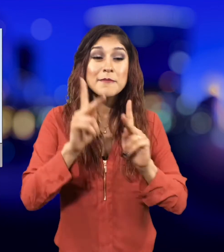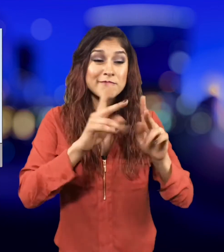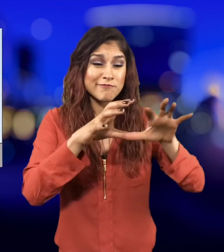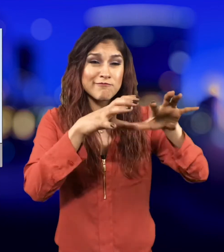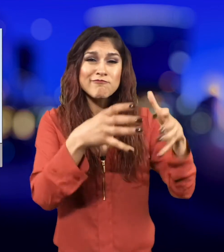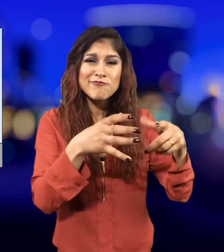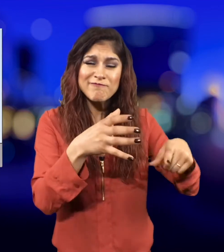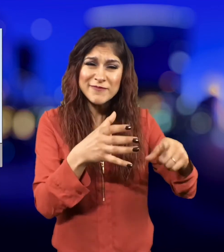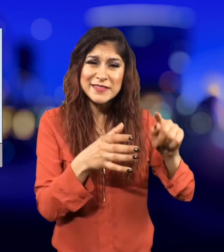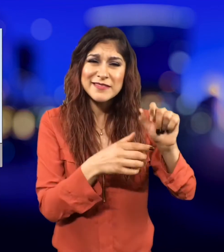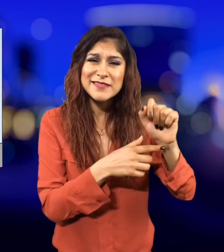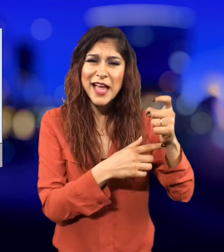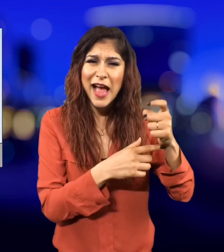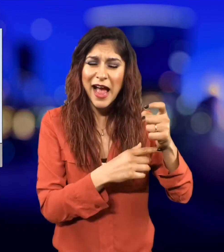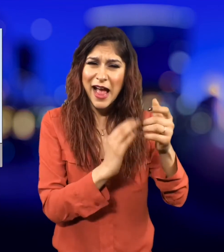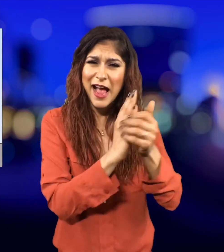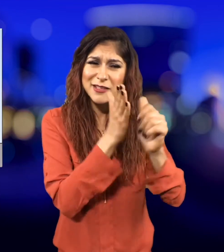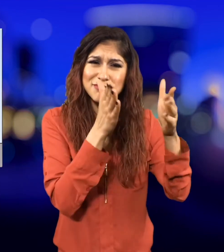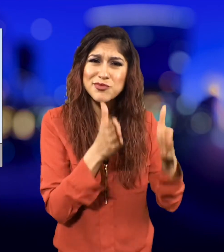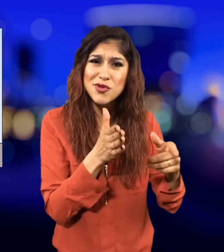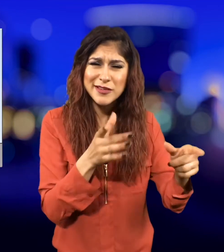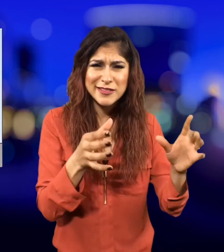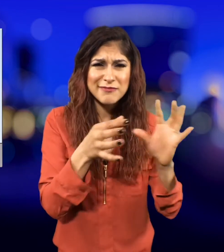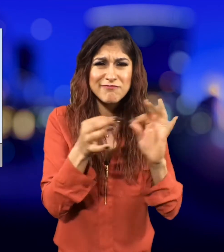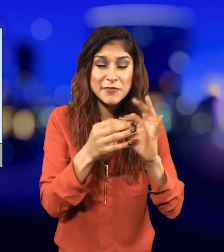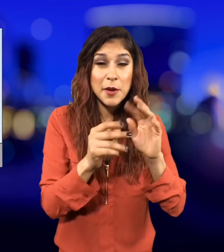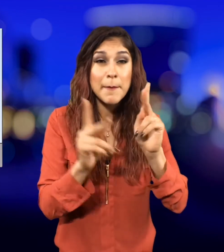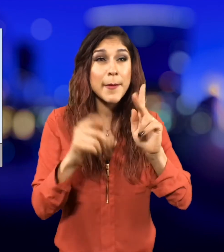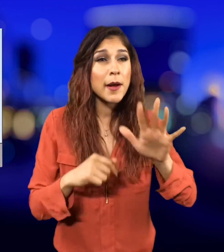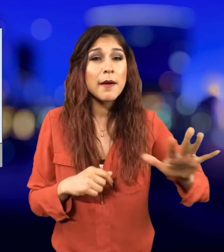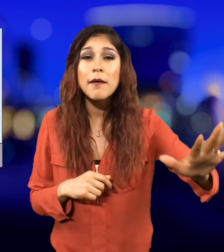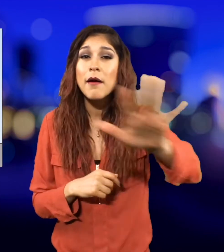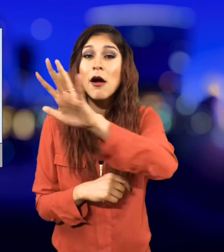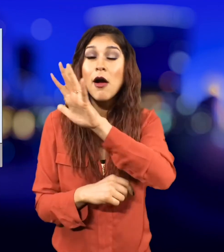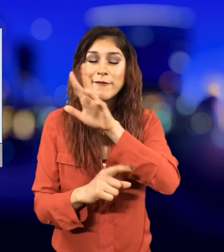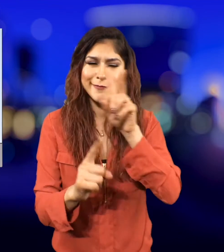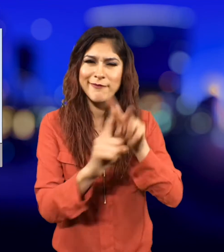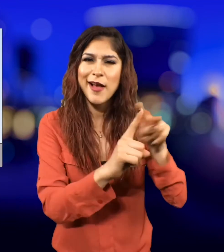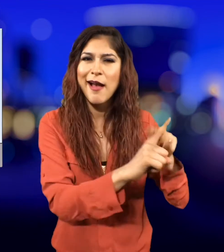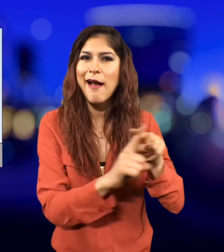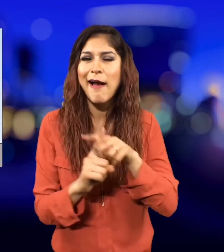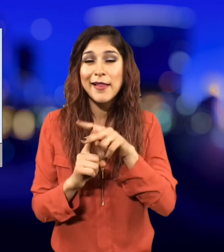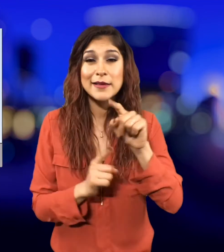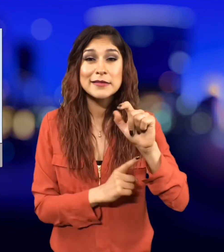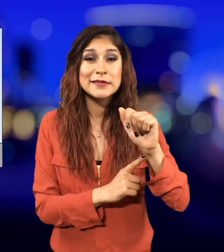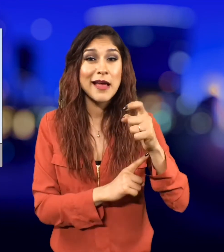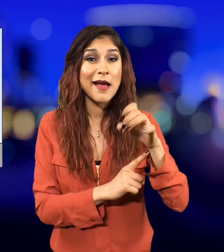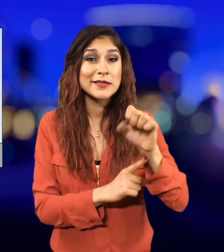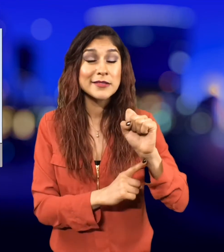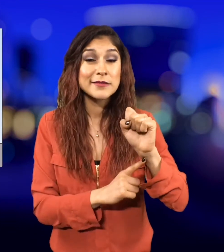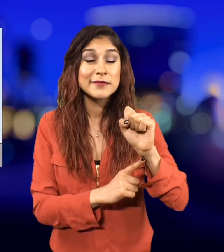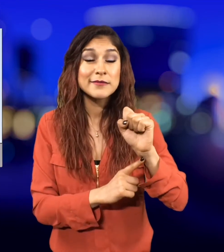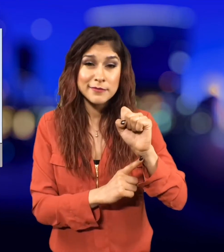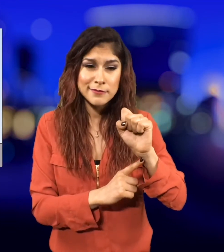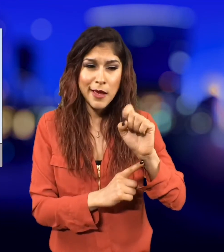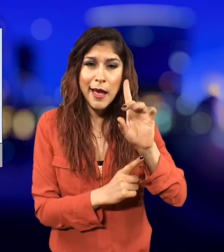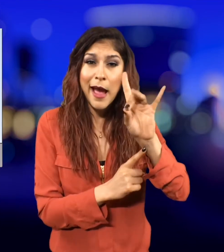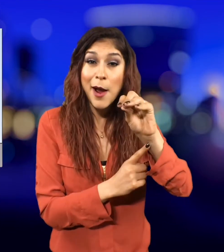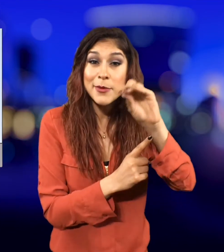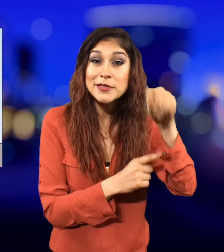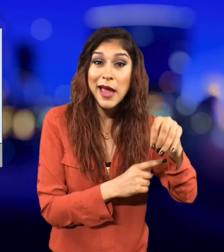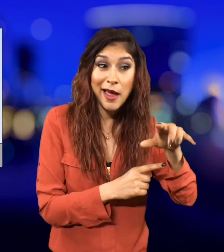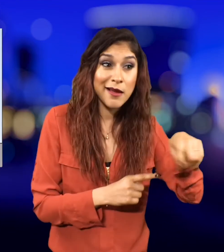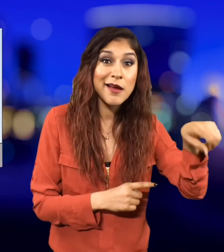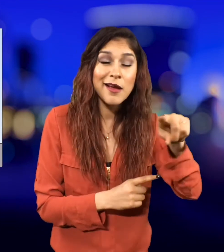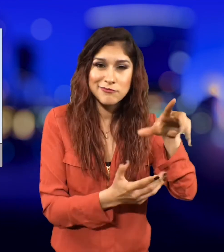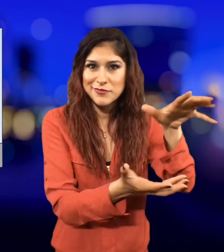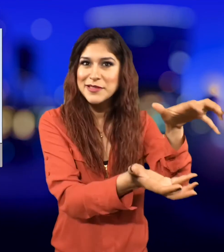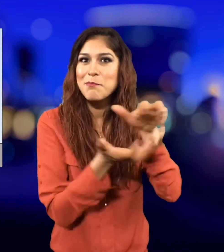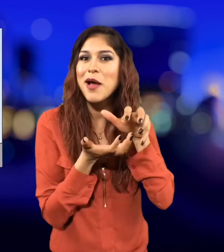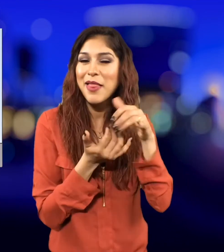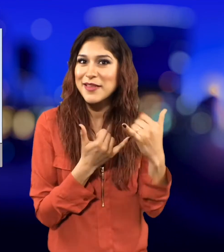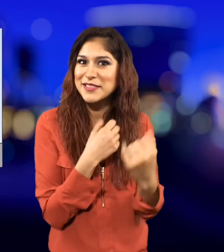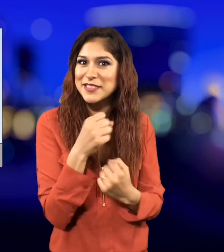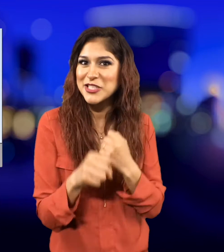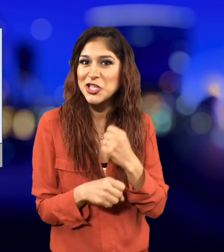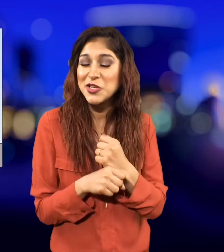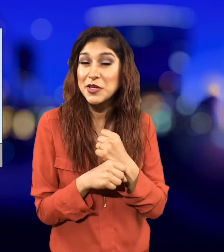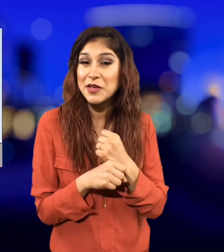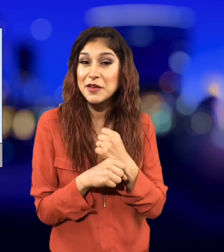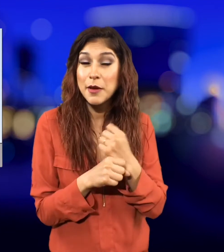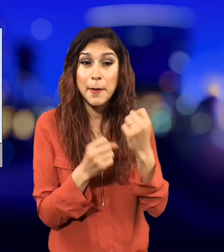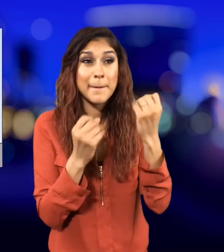Tax experts say about 80% of people filing taxes will get money back this year.